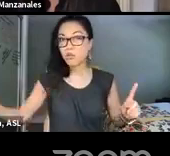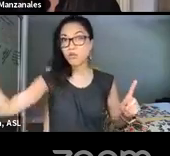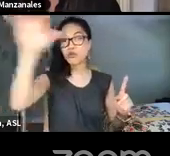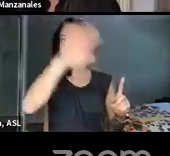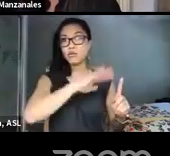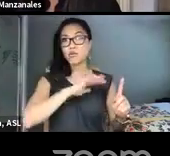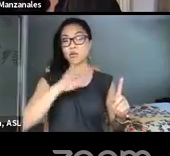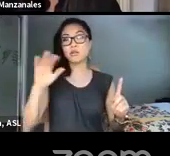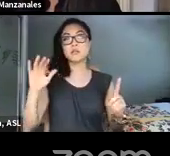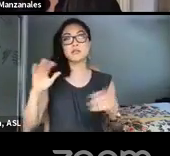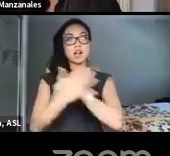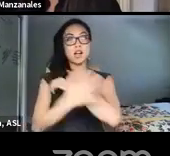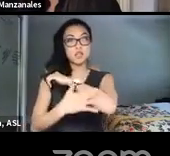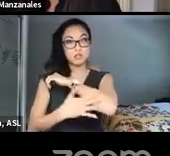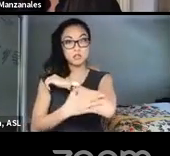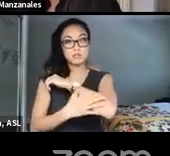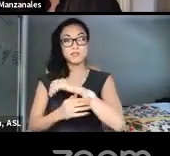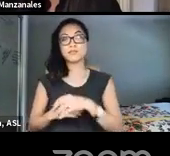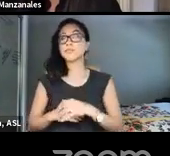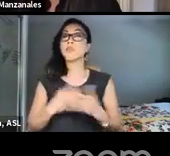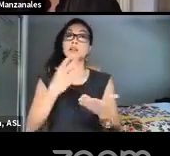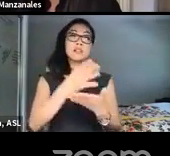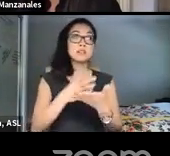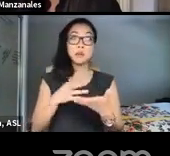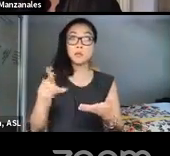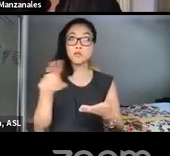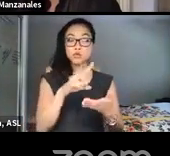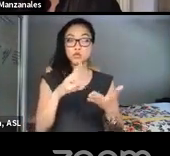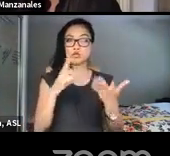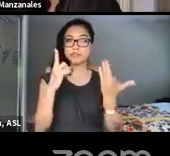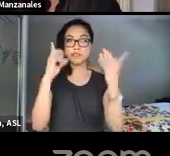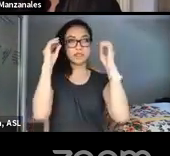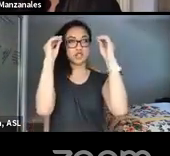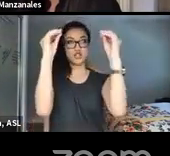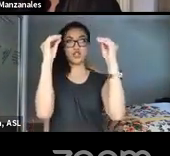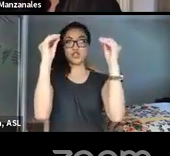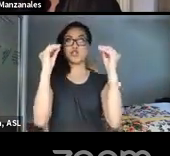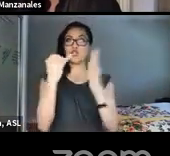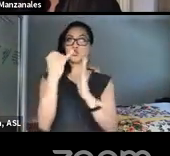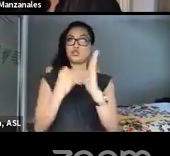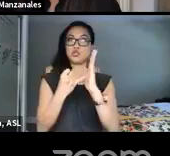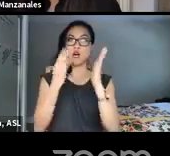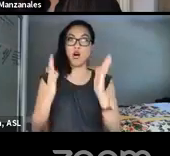we wanted to look at the different facets of the arts education provision community.